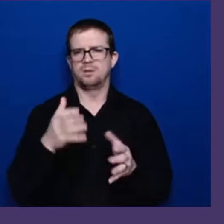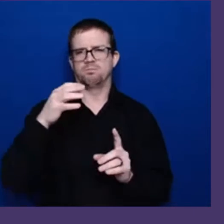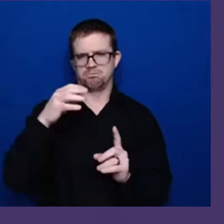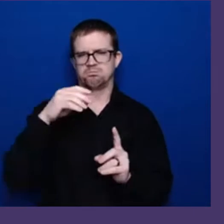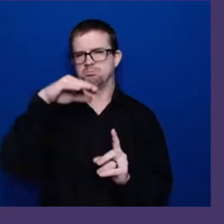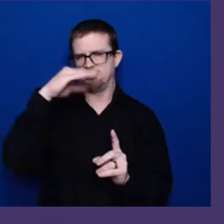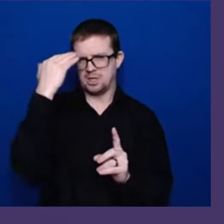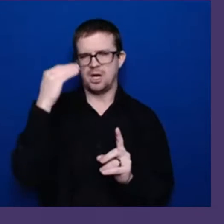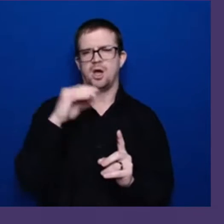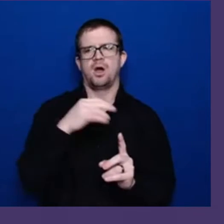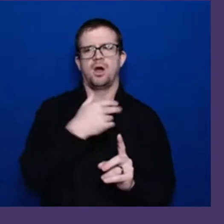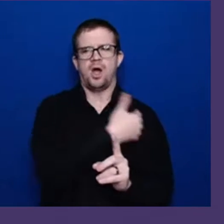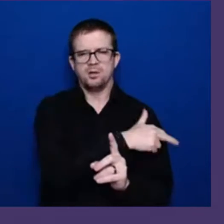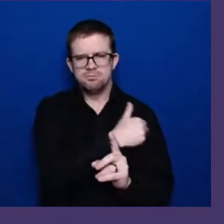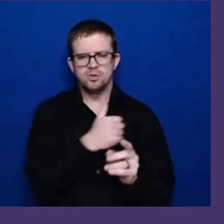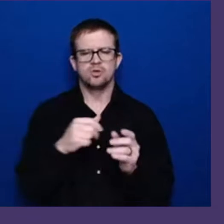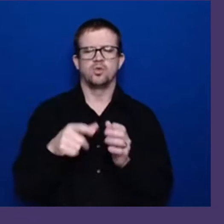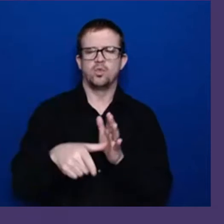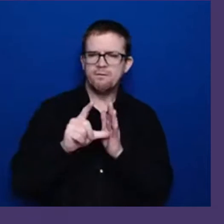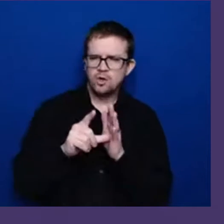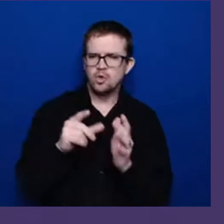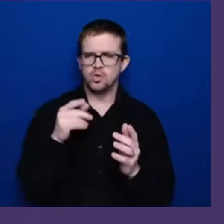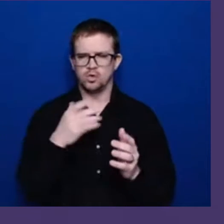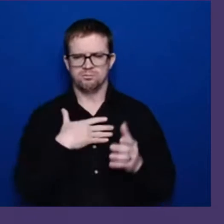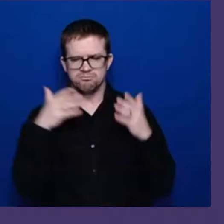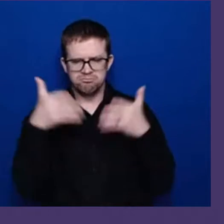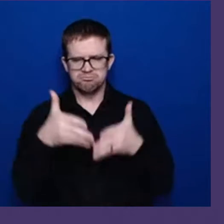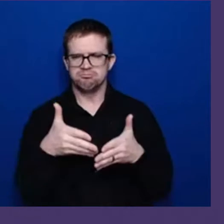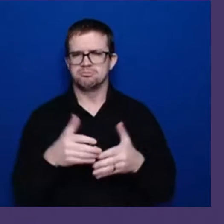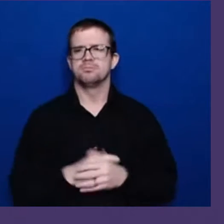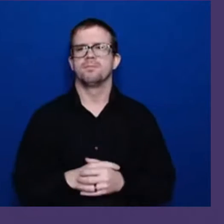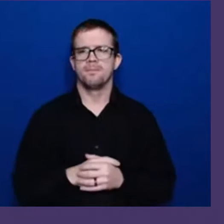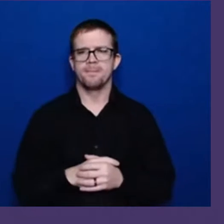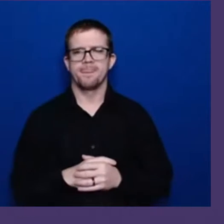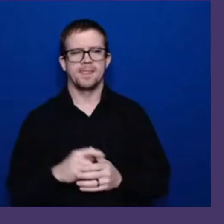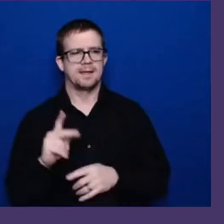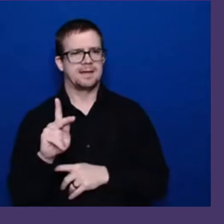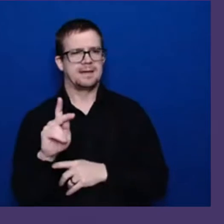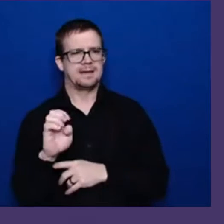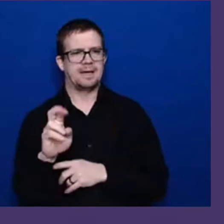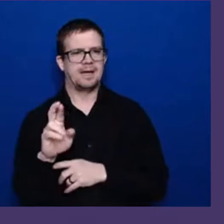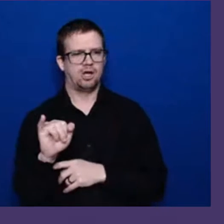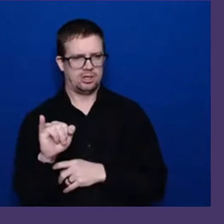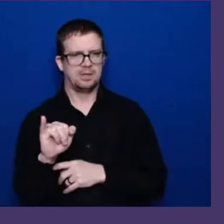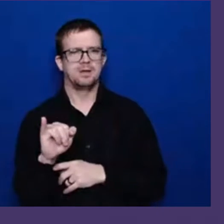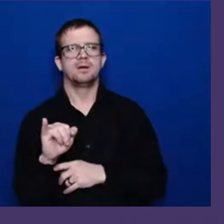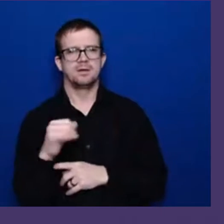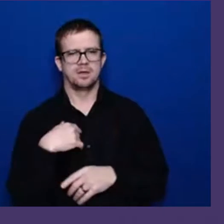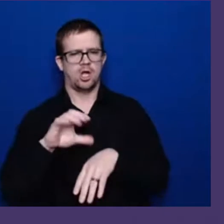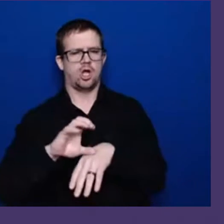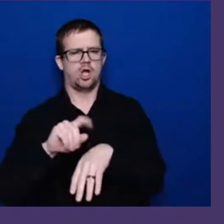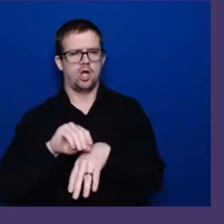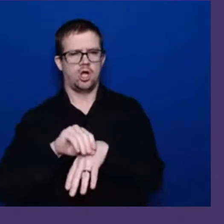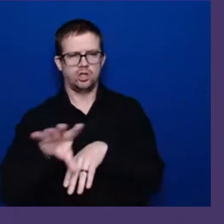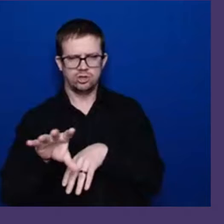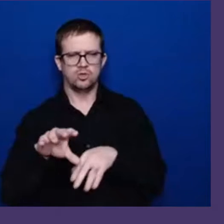Keri Gray: Hi, I'm Keri Gray. I'm the CEO of the Keri Gray Consulting Group. Where I work, it's all about the intersections of racial and disability justice.